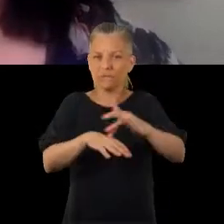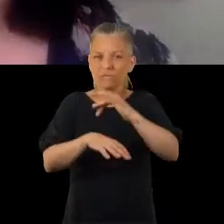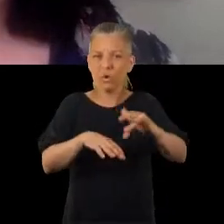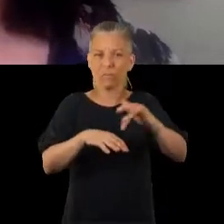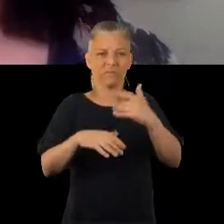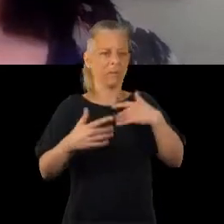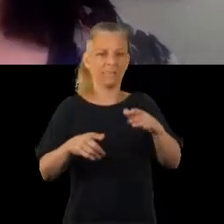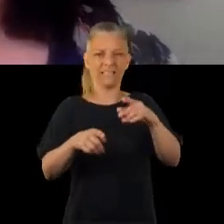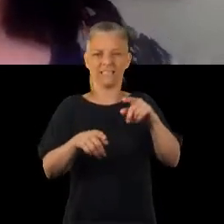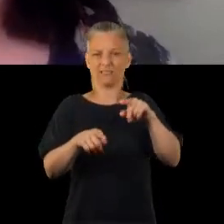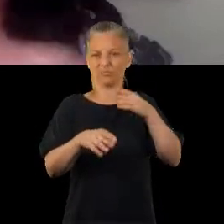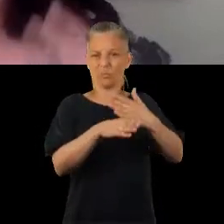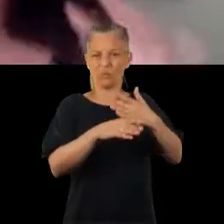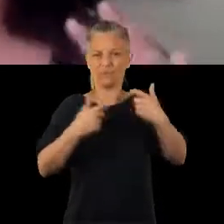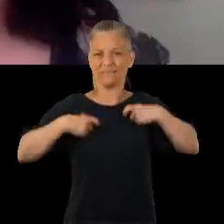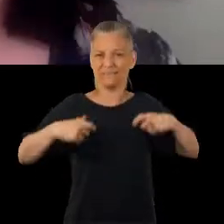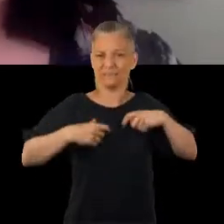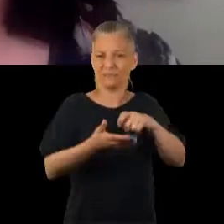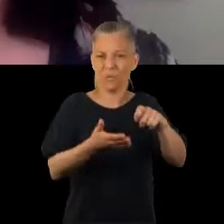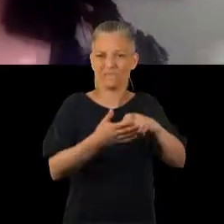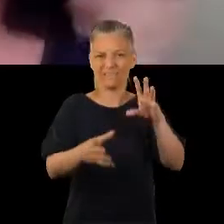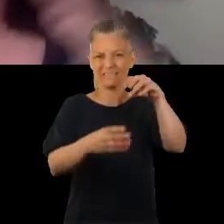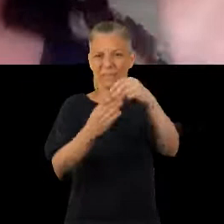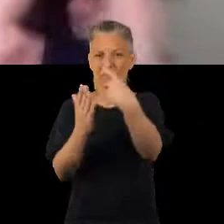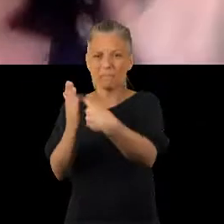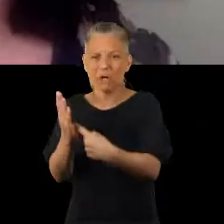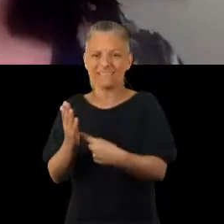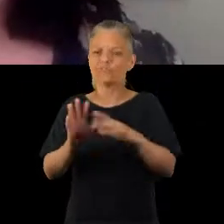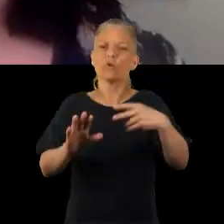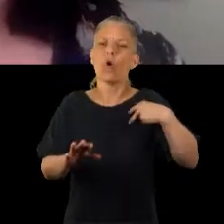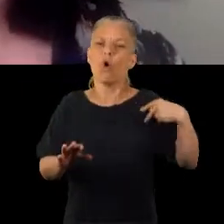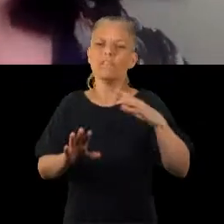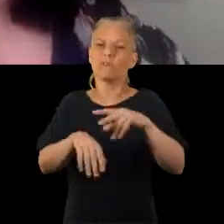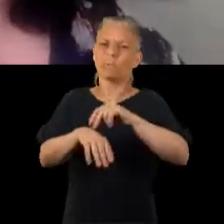and I’ve worked in bars and it’s just been weird, my career trajectory went all over the place. What